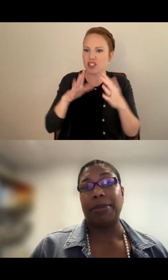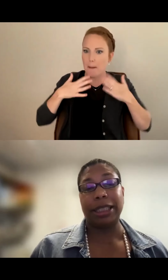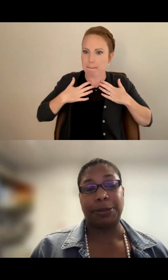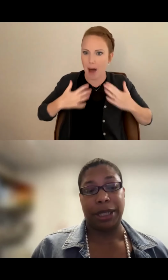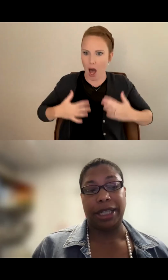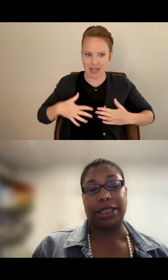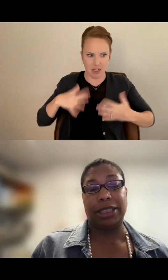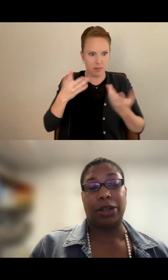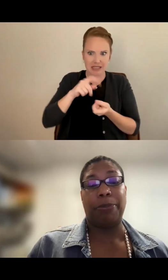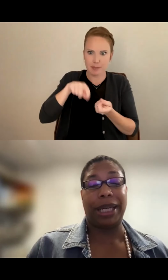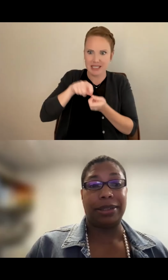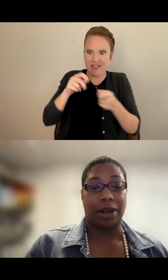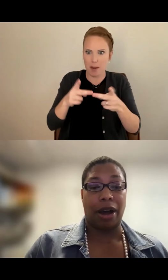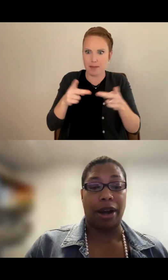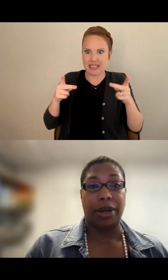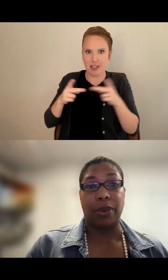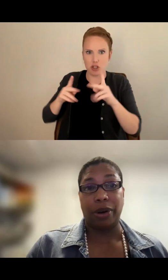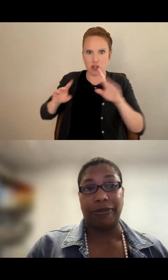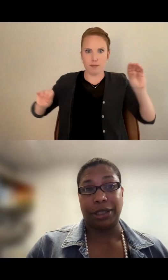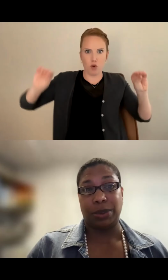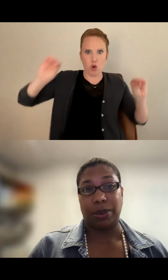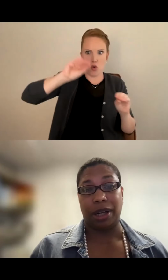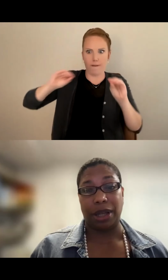Some experiences are based on audio or visual alone.